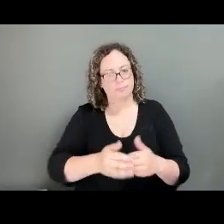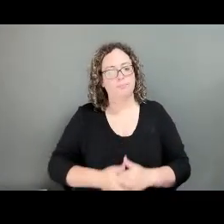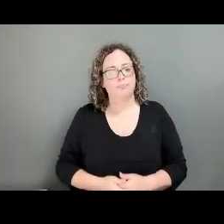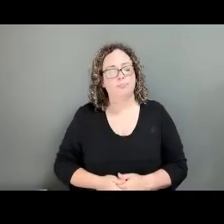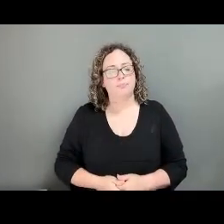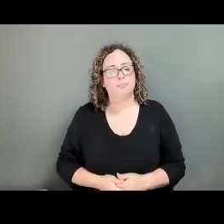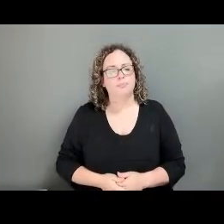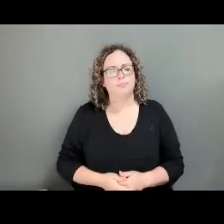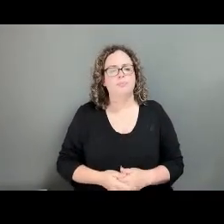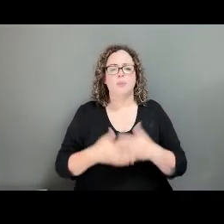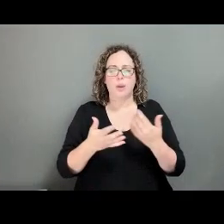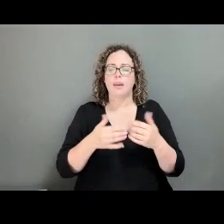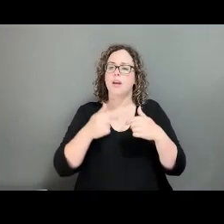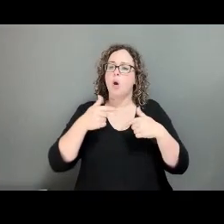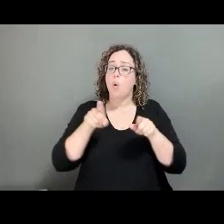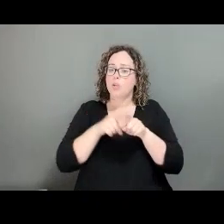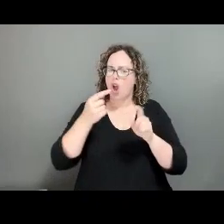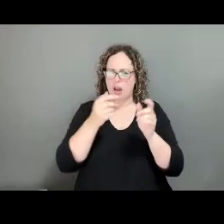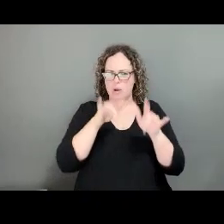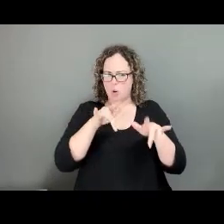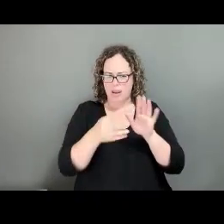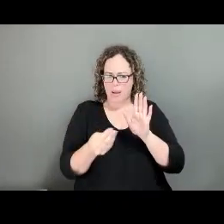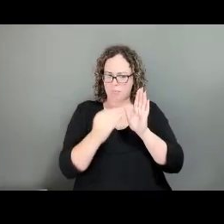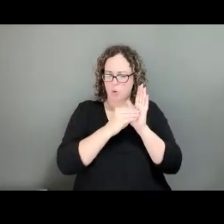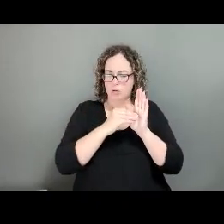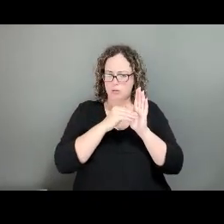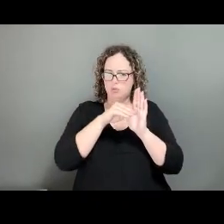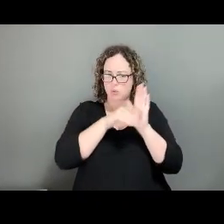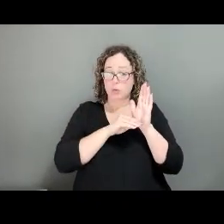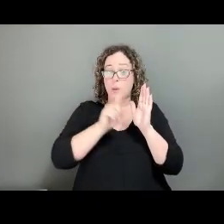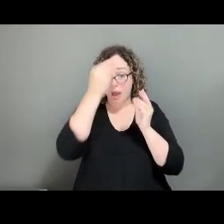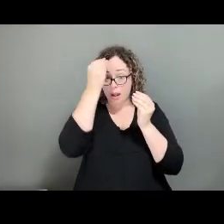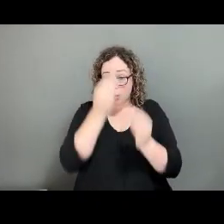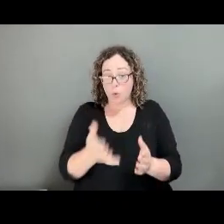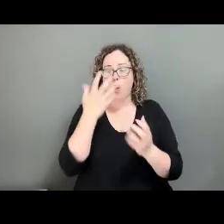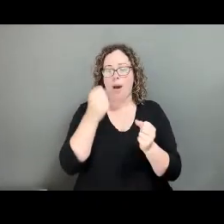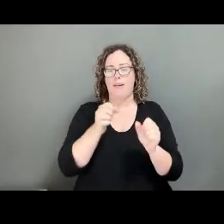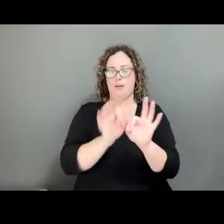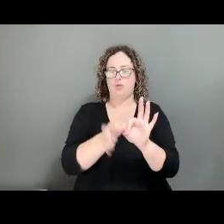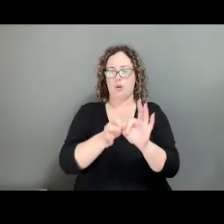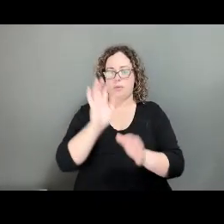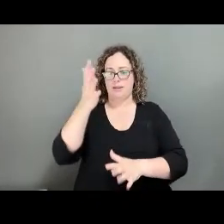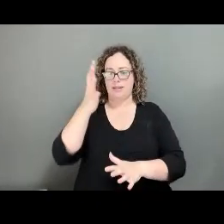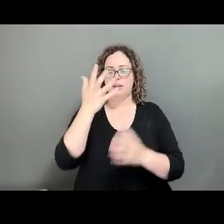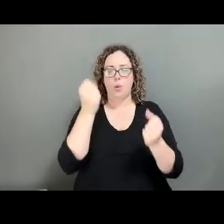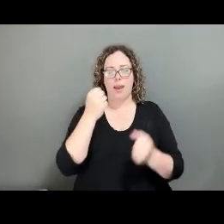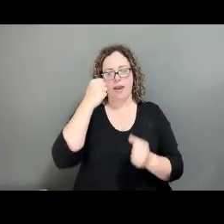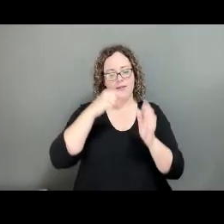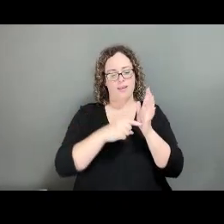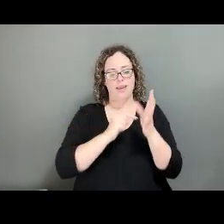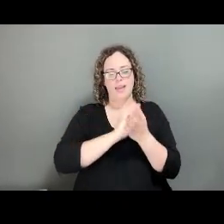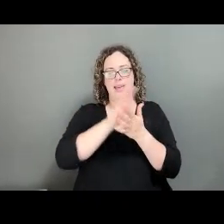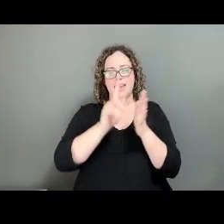but just acknowledging that we also have interpreters here today. We have Tahlicia and Karolyn who are going to be rotating with,